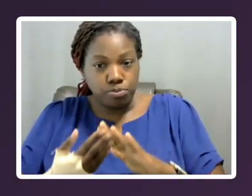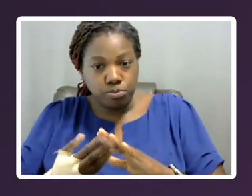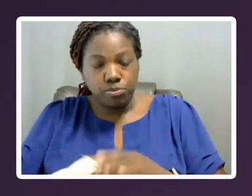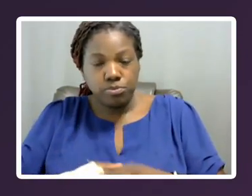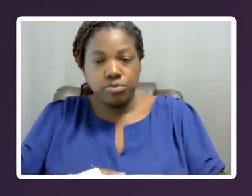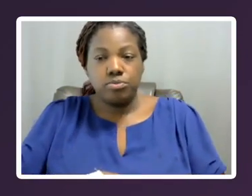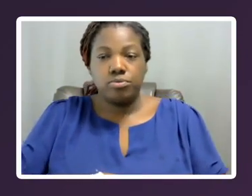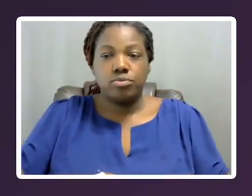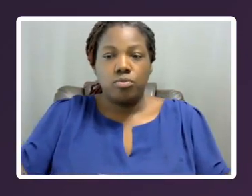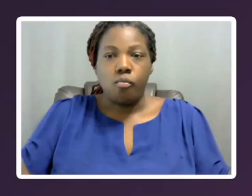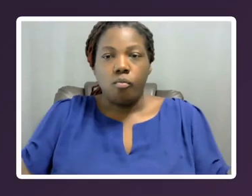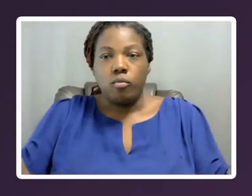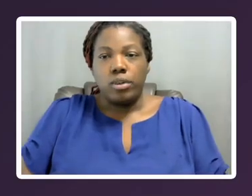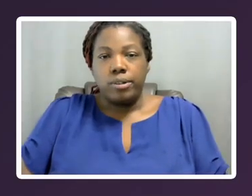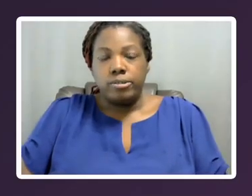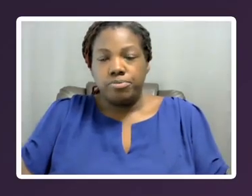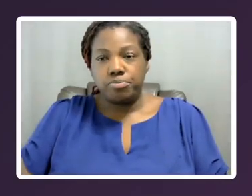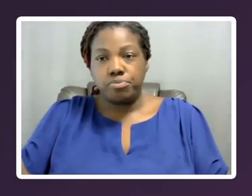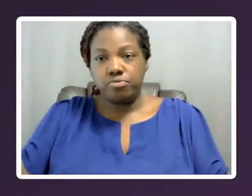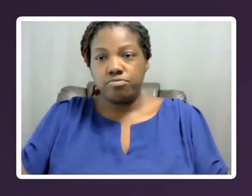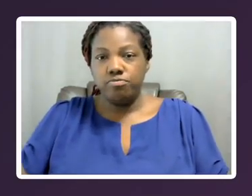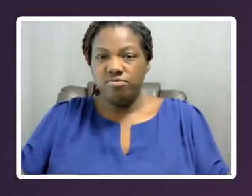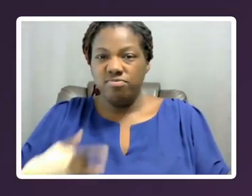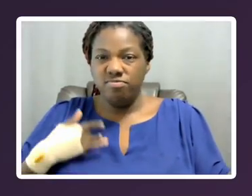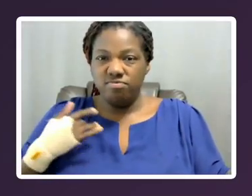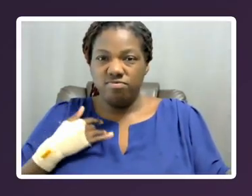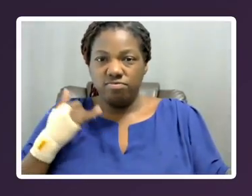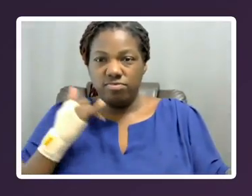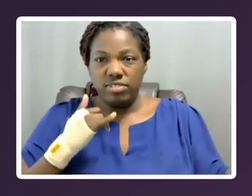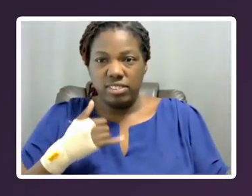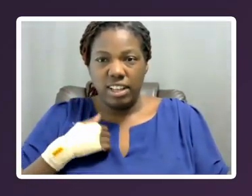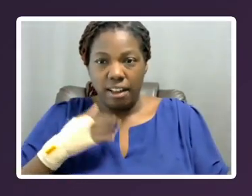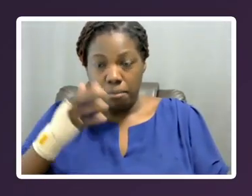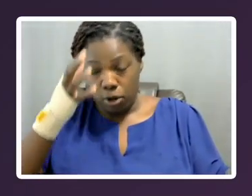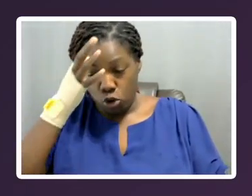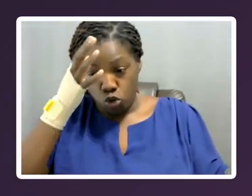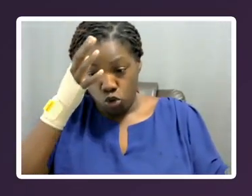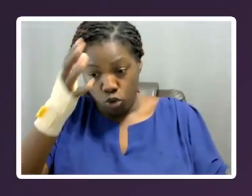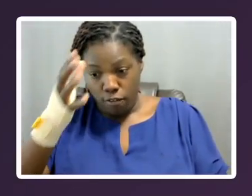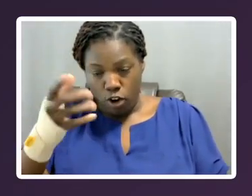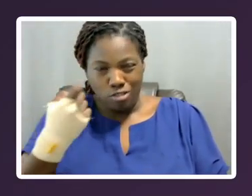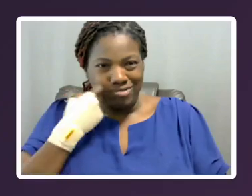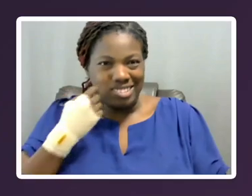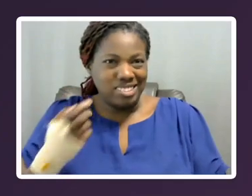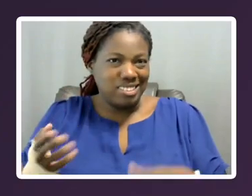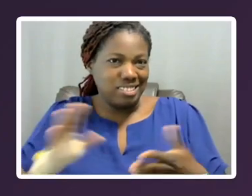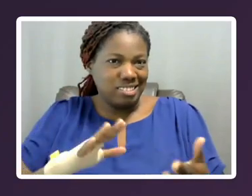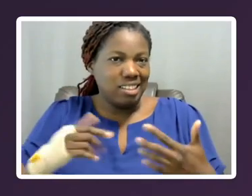I know I felt the same. I had a grandfather recently passed away. And being able to chat